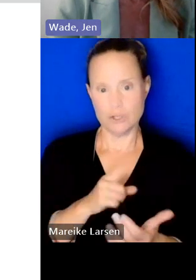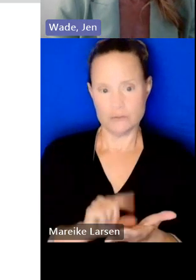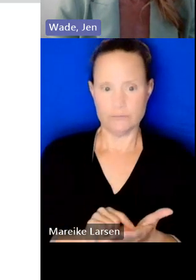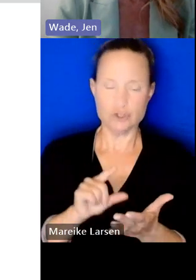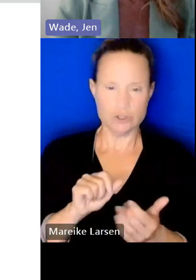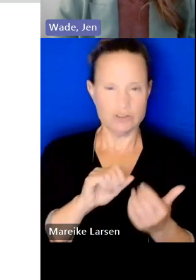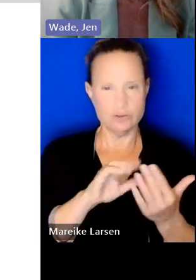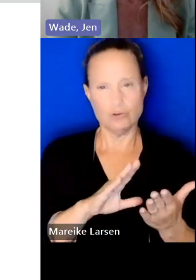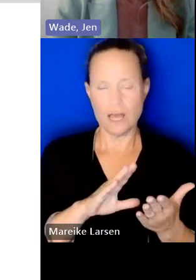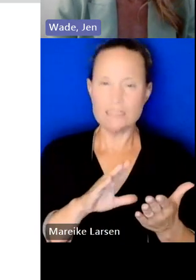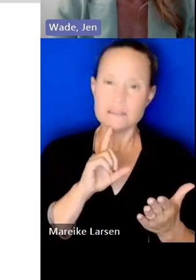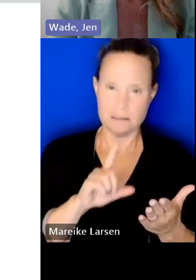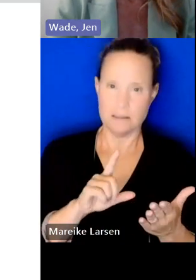the restructuring policy notice.